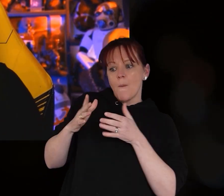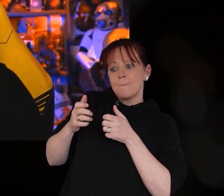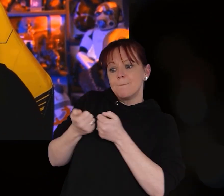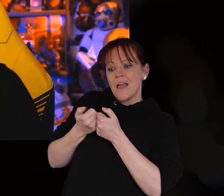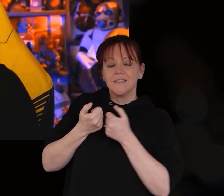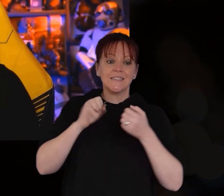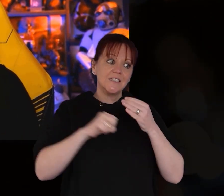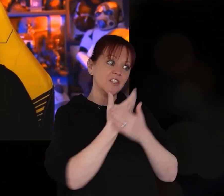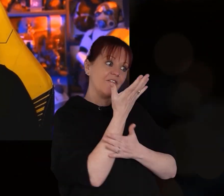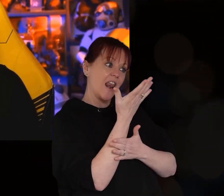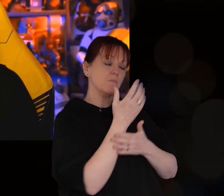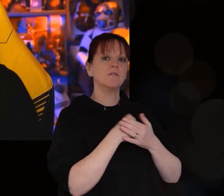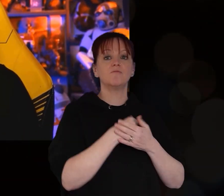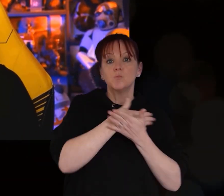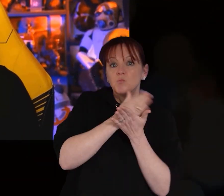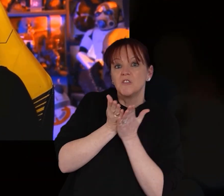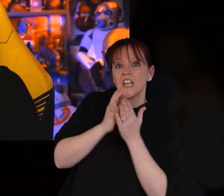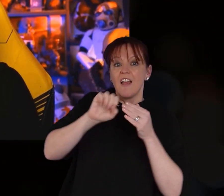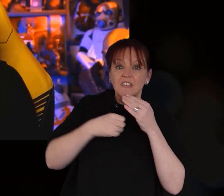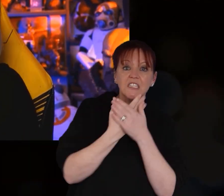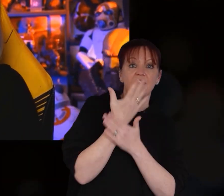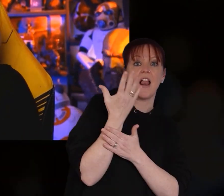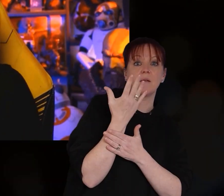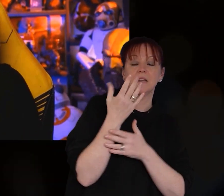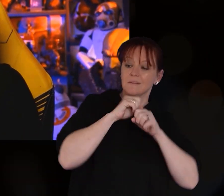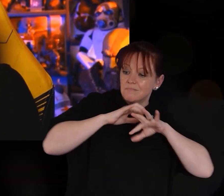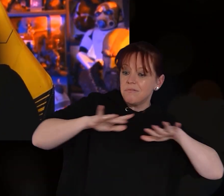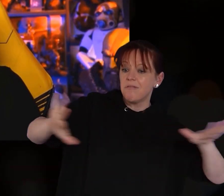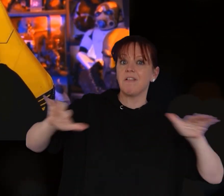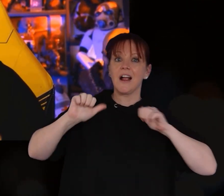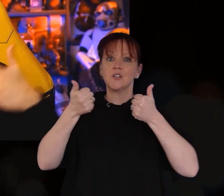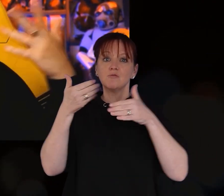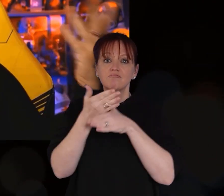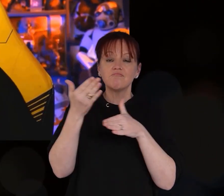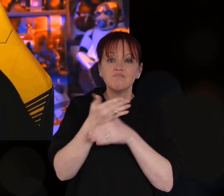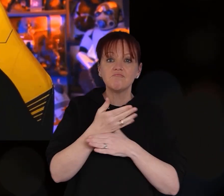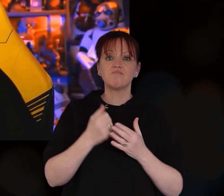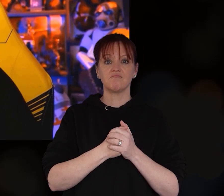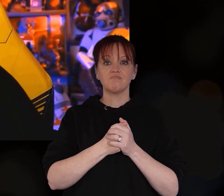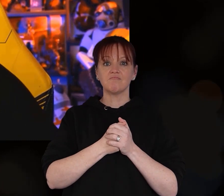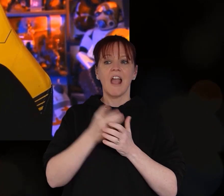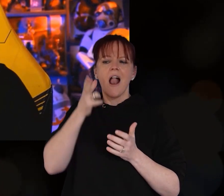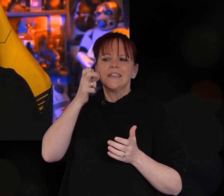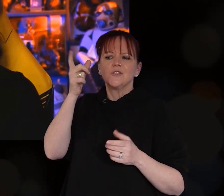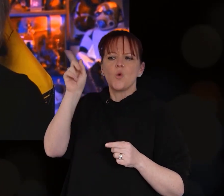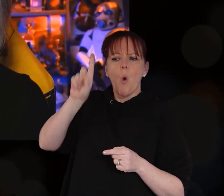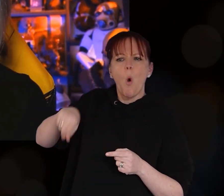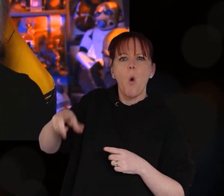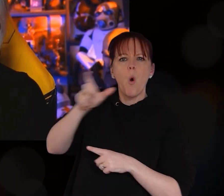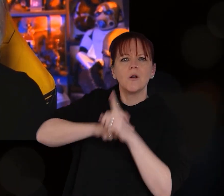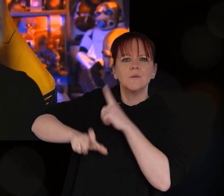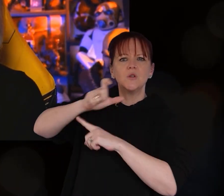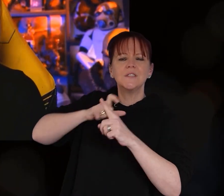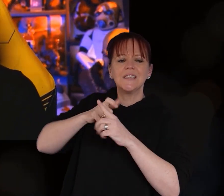to sharing developments and spreading good practices, elevating marginalized voices while also exploring the wider culture